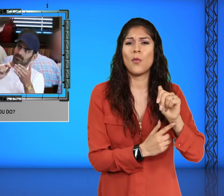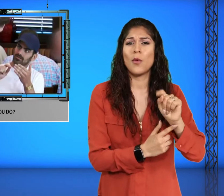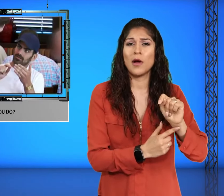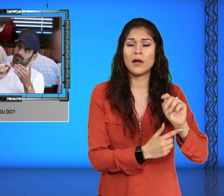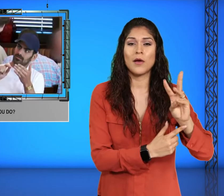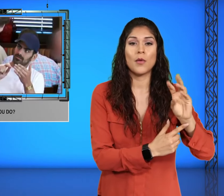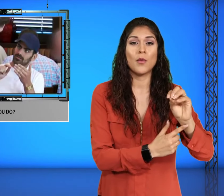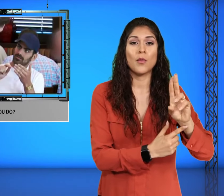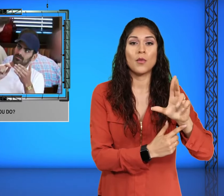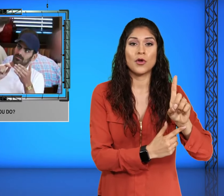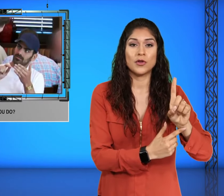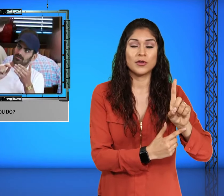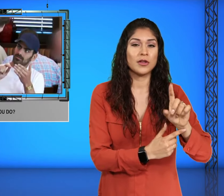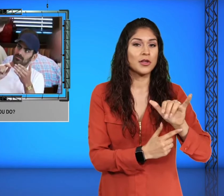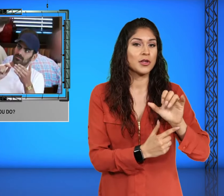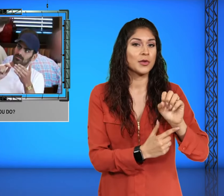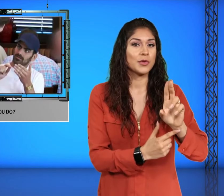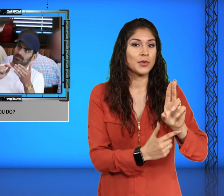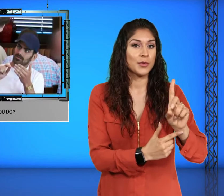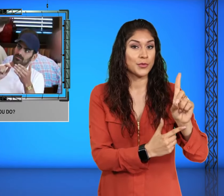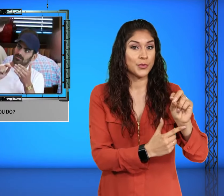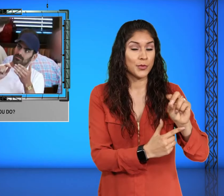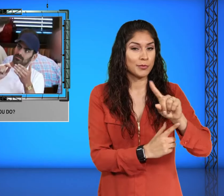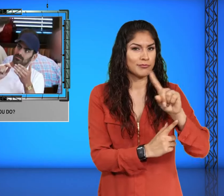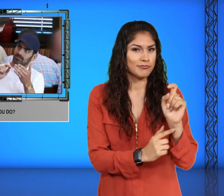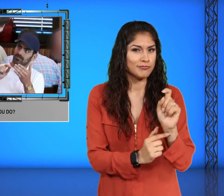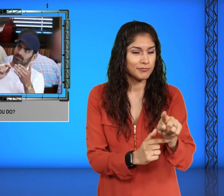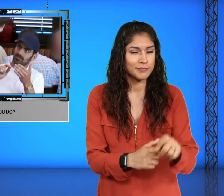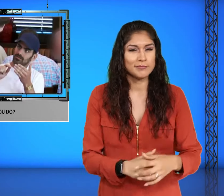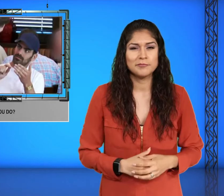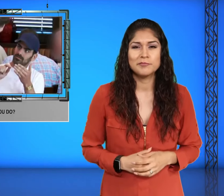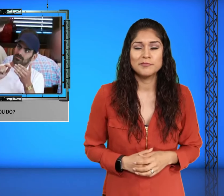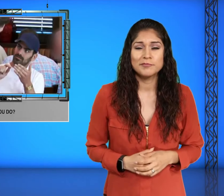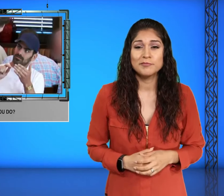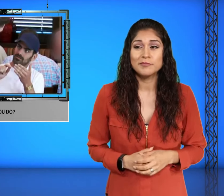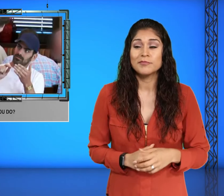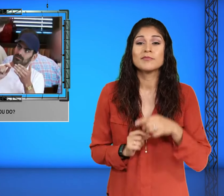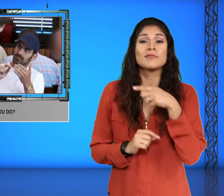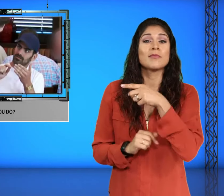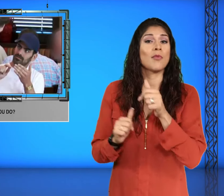"What Would You Do?"